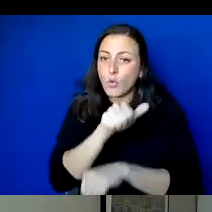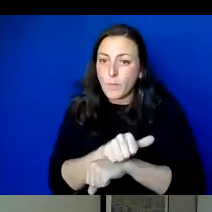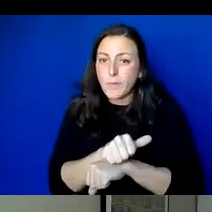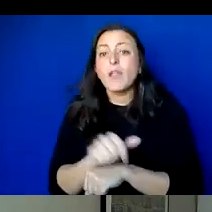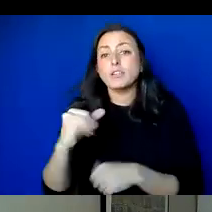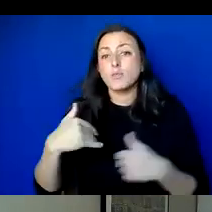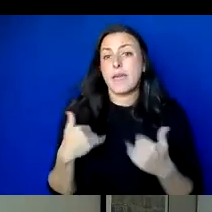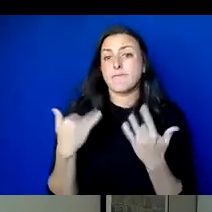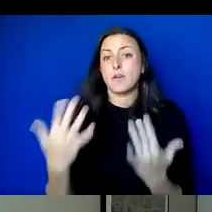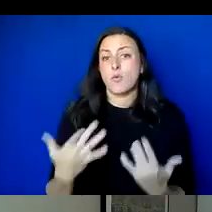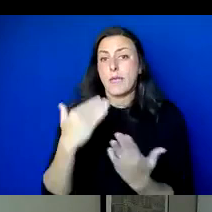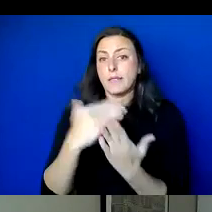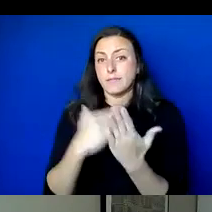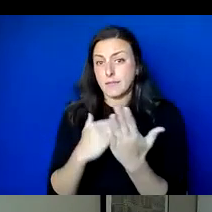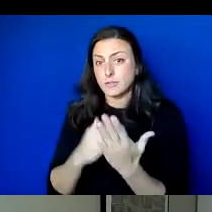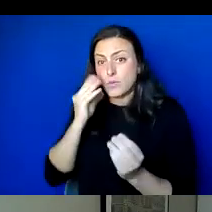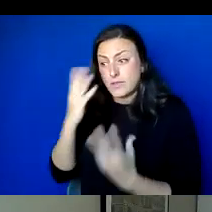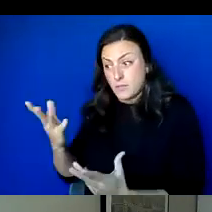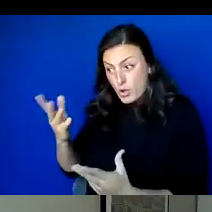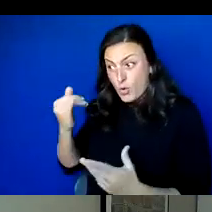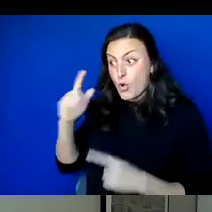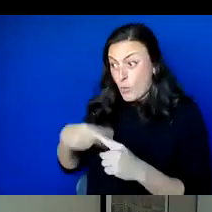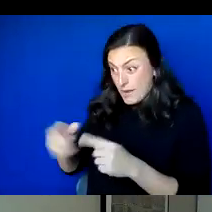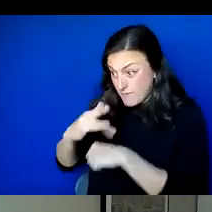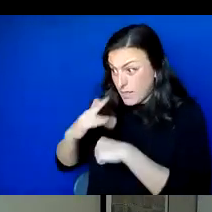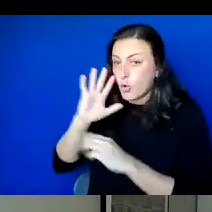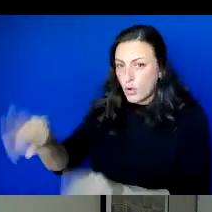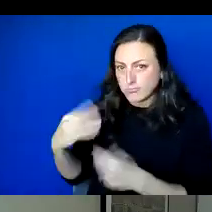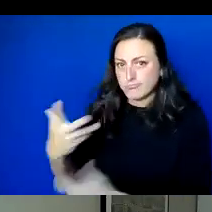that they can get vaccinated. That's most important: let's get in, get on the wait list,